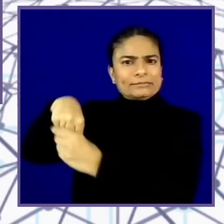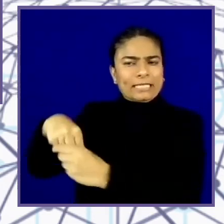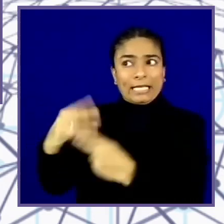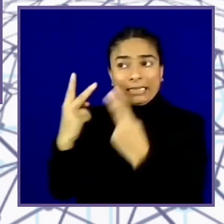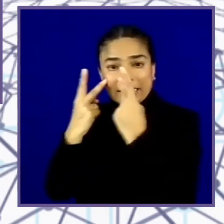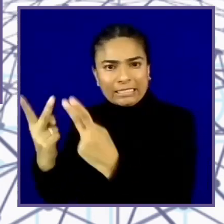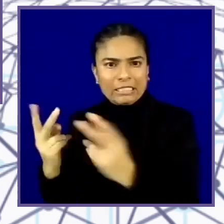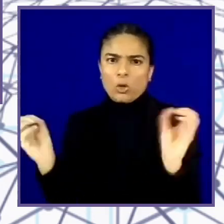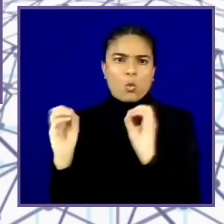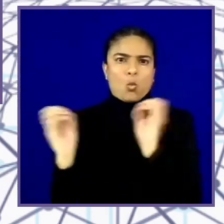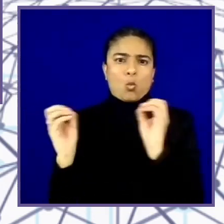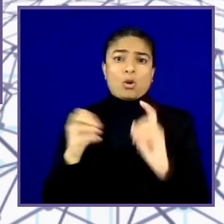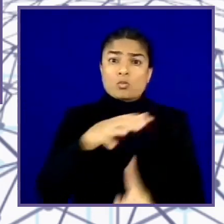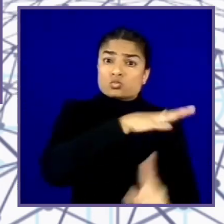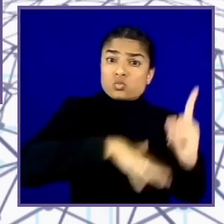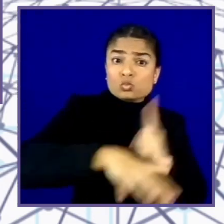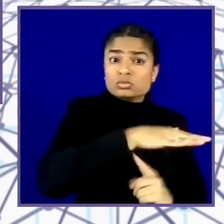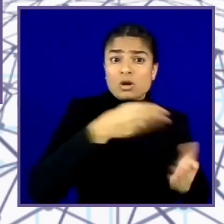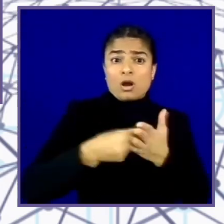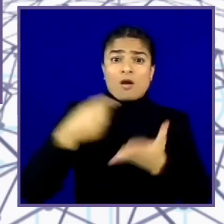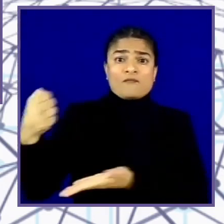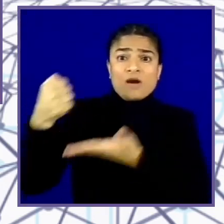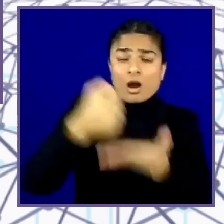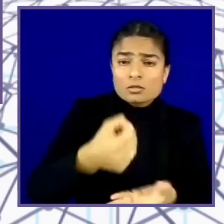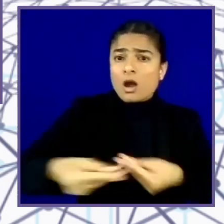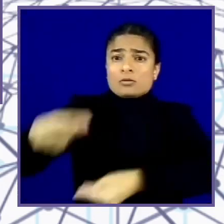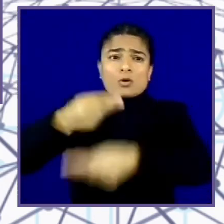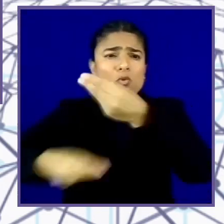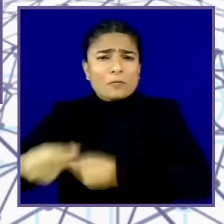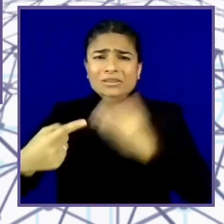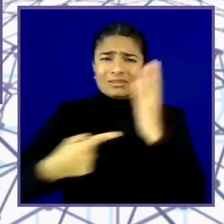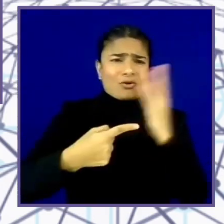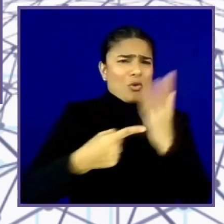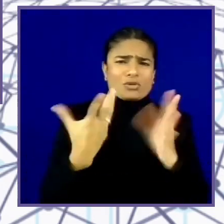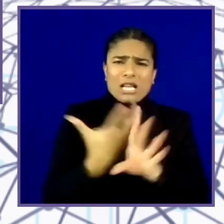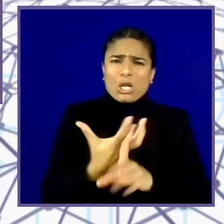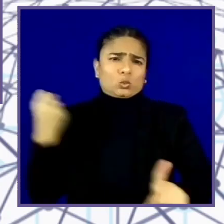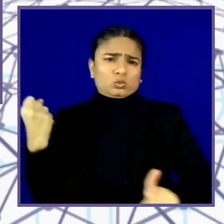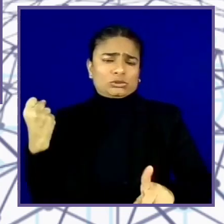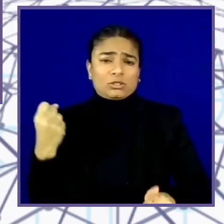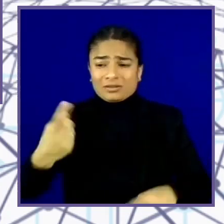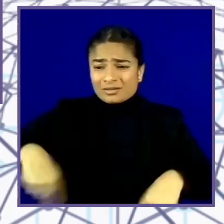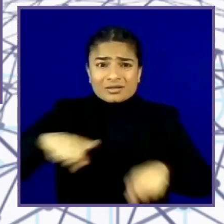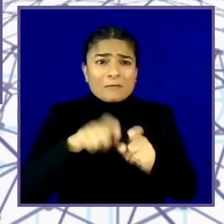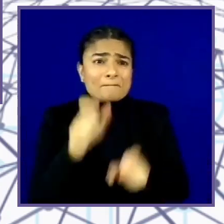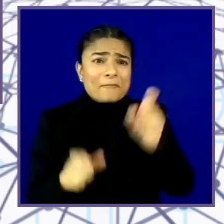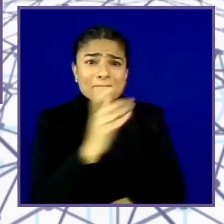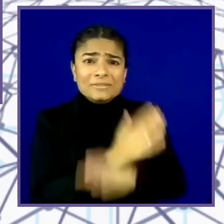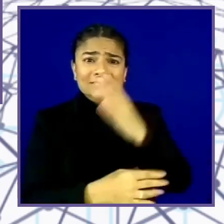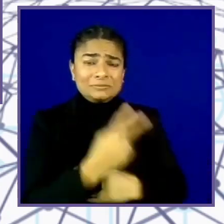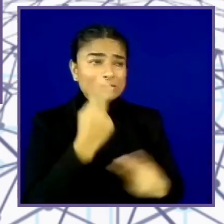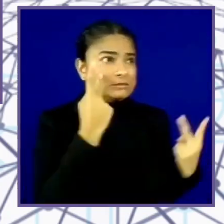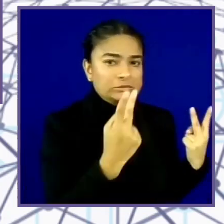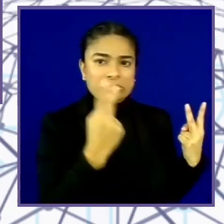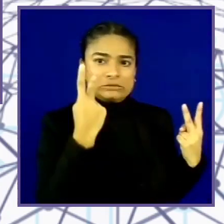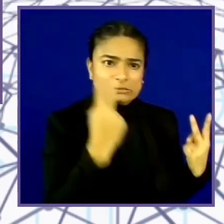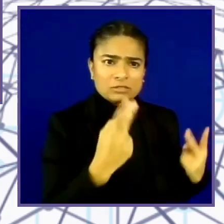So my mom and I would take Nina out for coffee daily, trying to provide some kind of respite and social opportunity for some kind of social